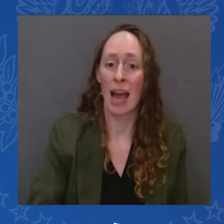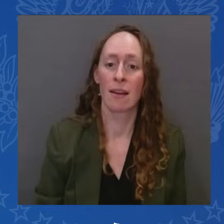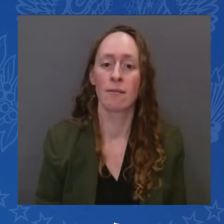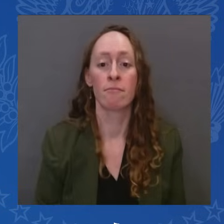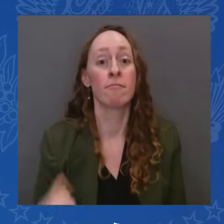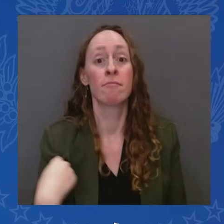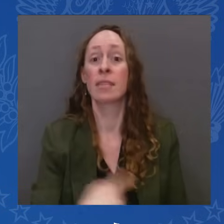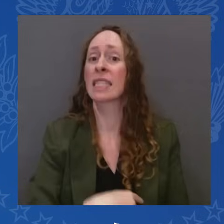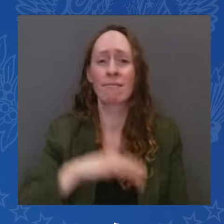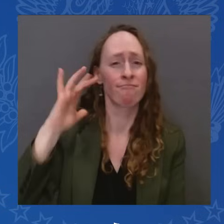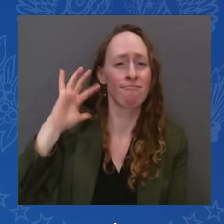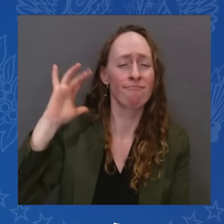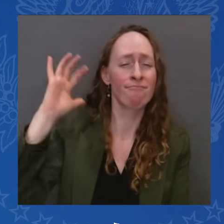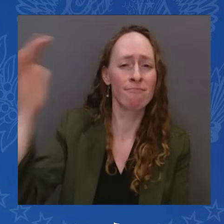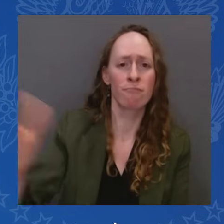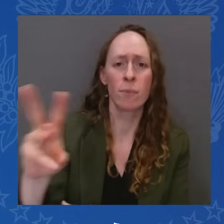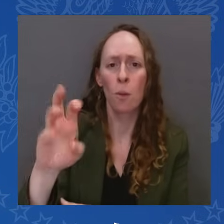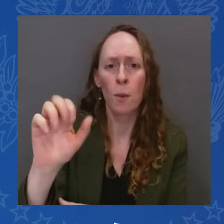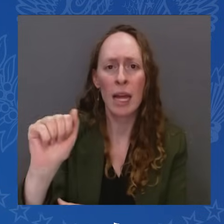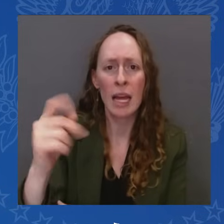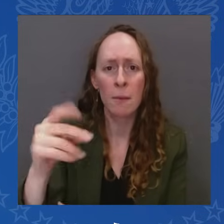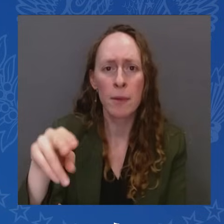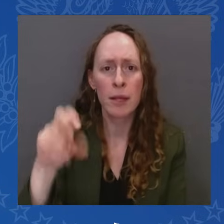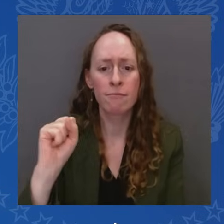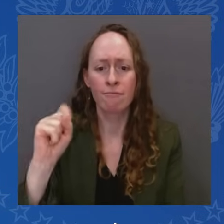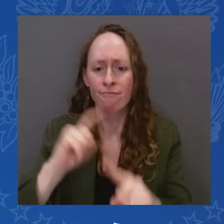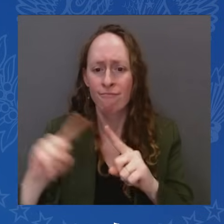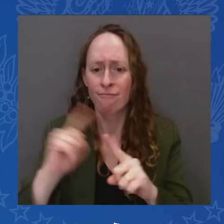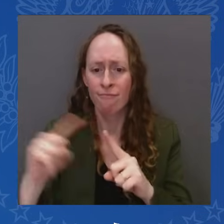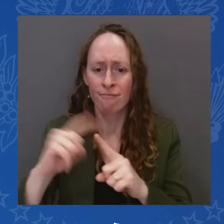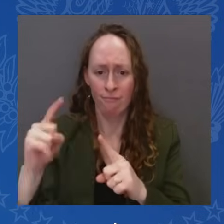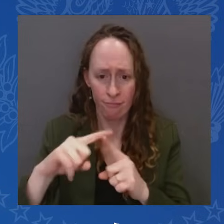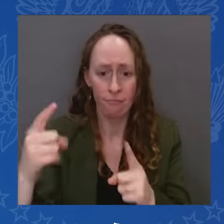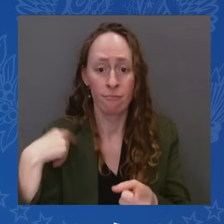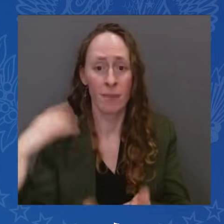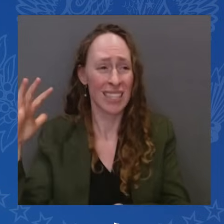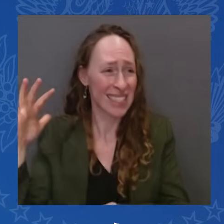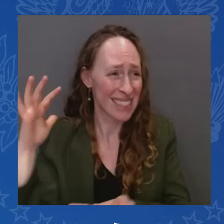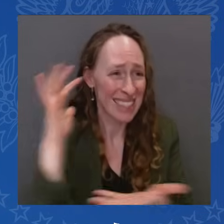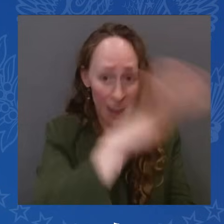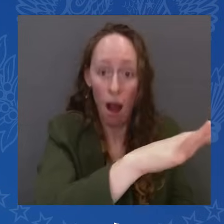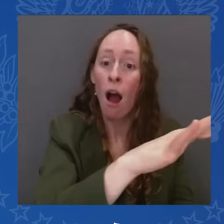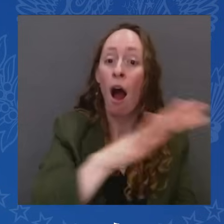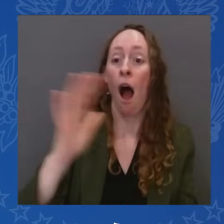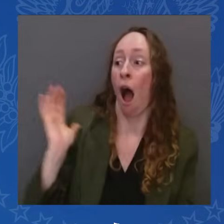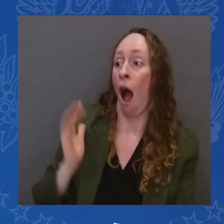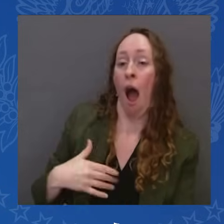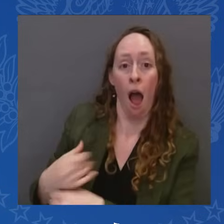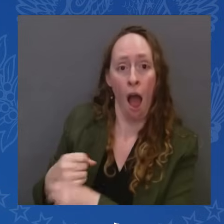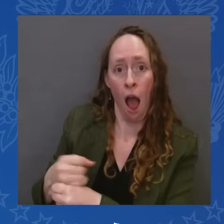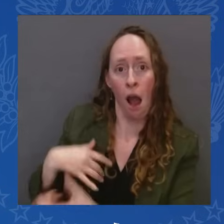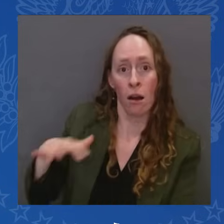We need to ensure Putin continues to fail in Ukraine and Ukraine to succeed. And the best way for that --